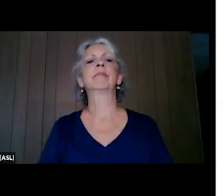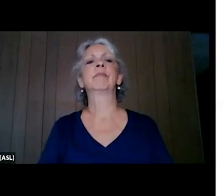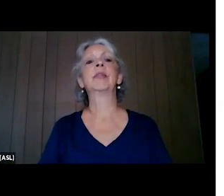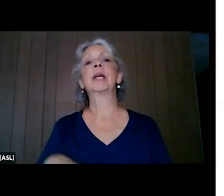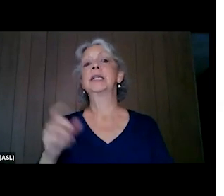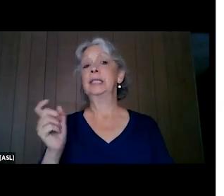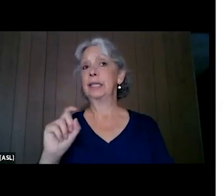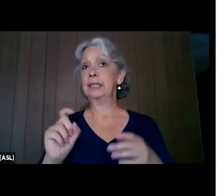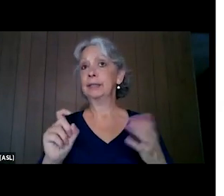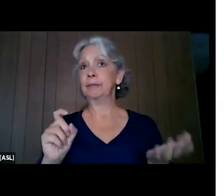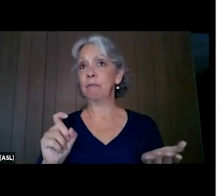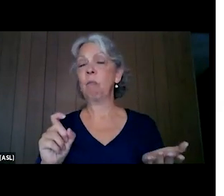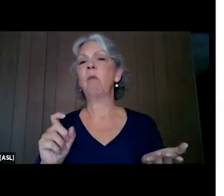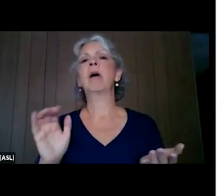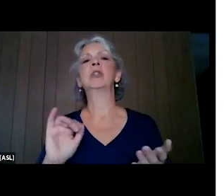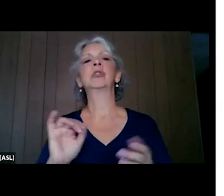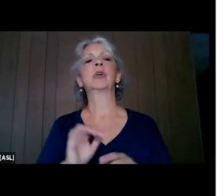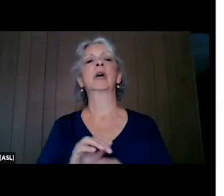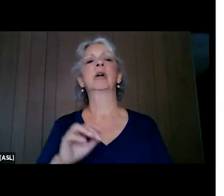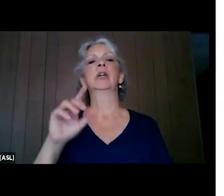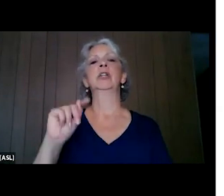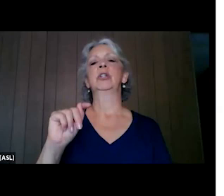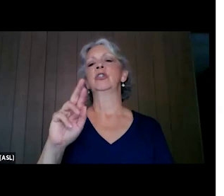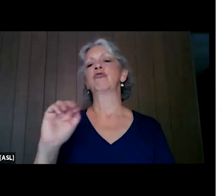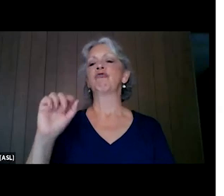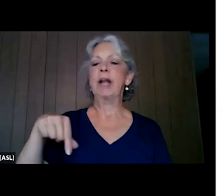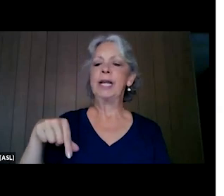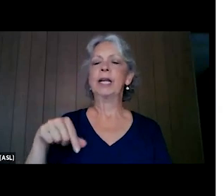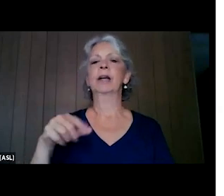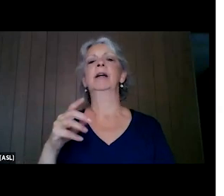So xylazine, which is also known as tranq or tranq-dope, it is not an opioid,